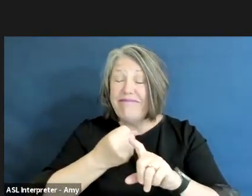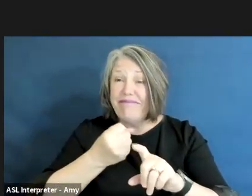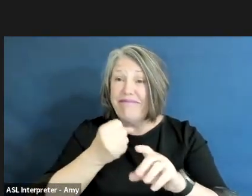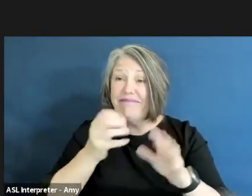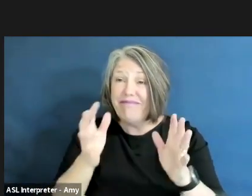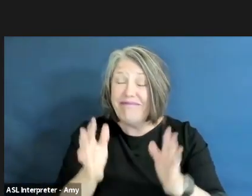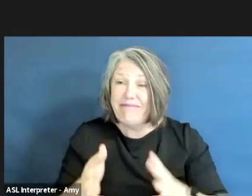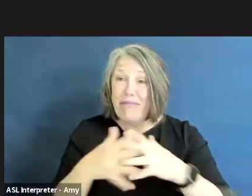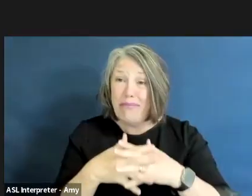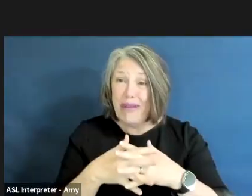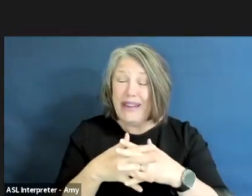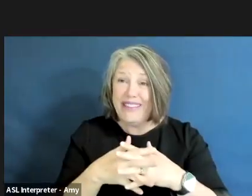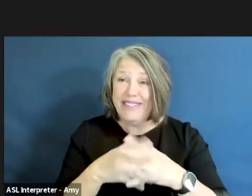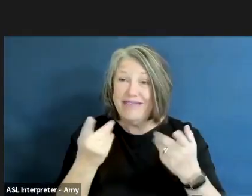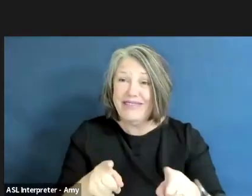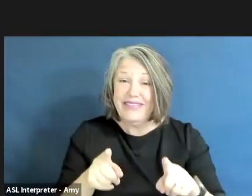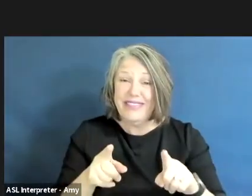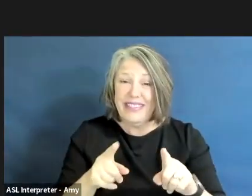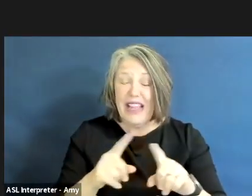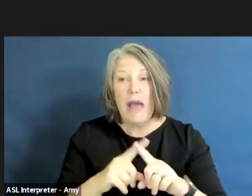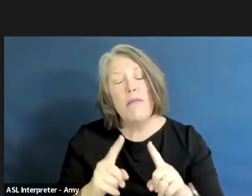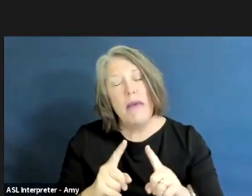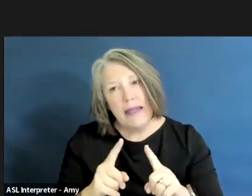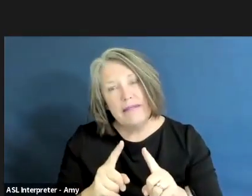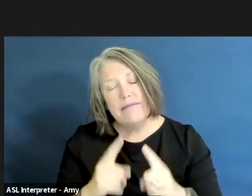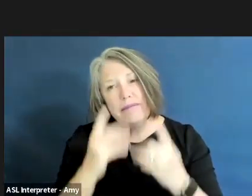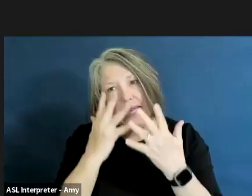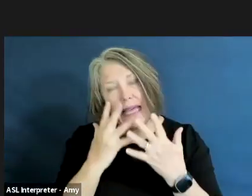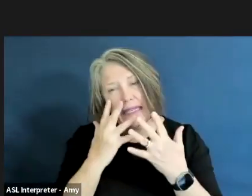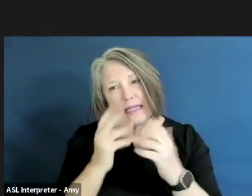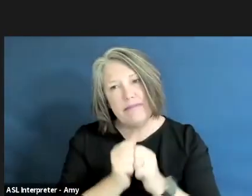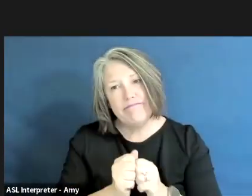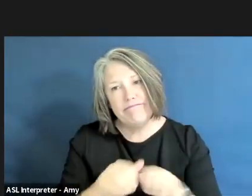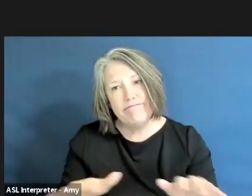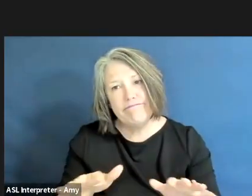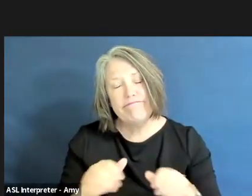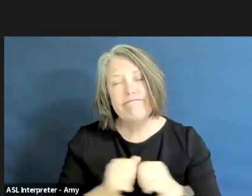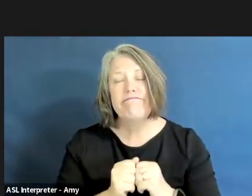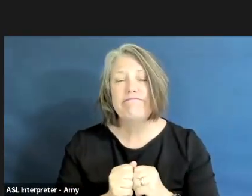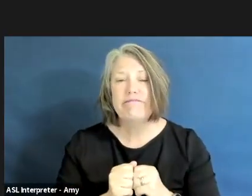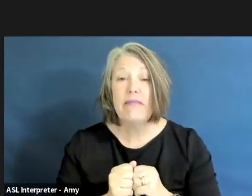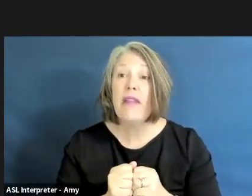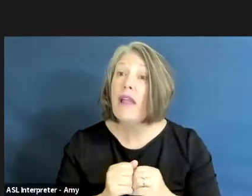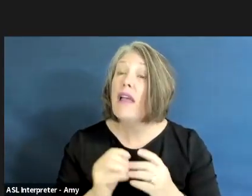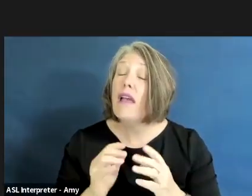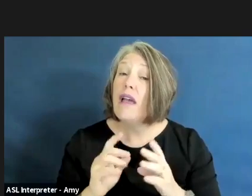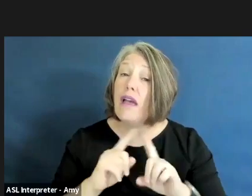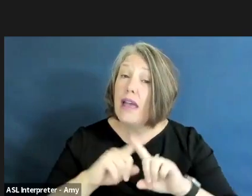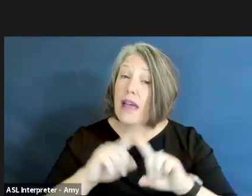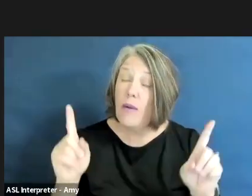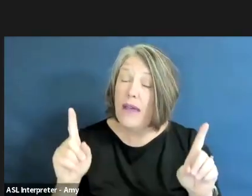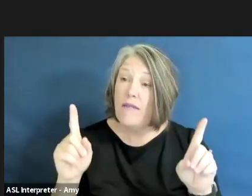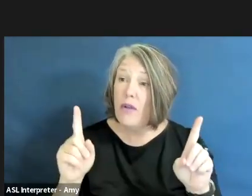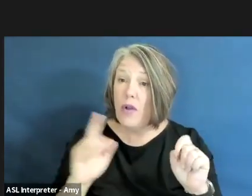But sadly, I miscarried. However, on our month off